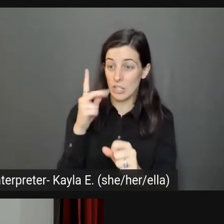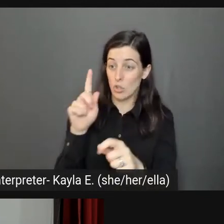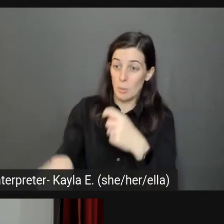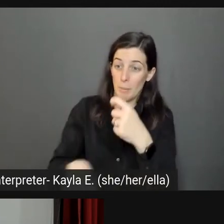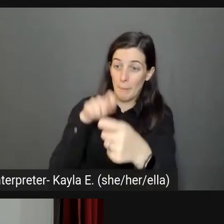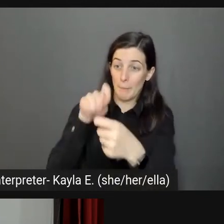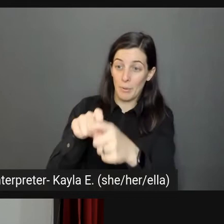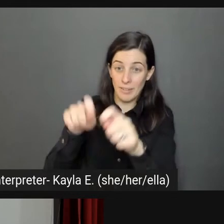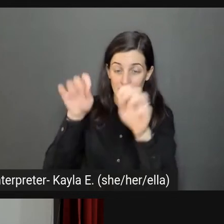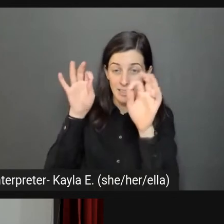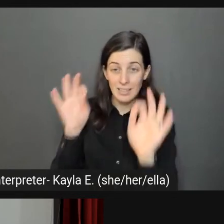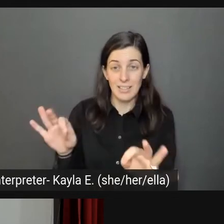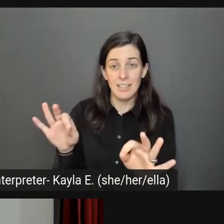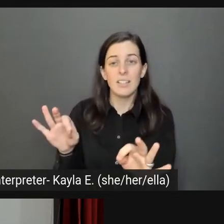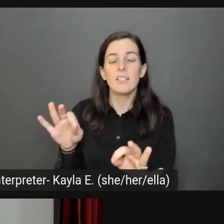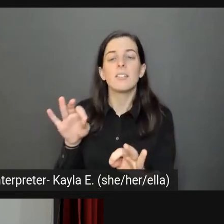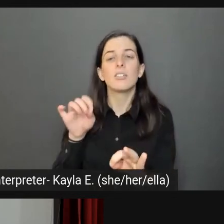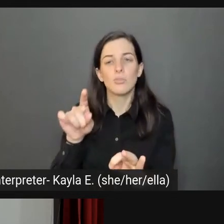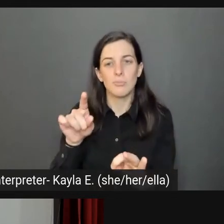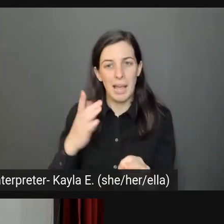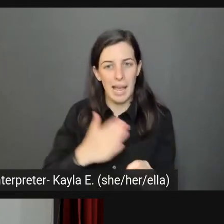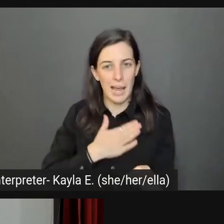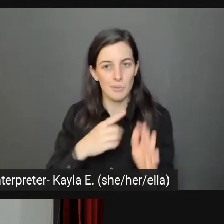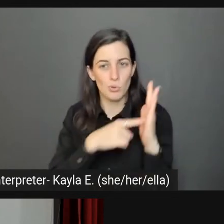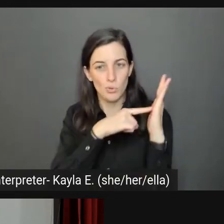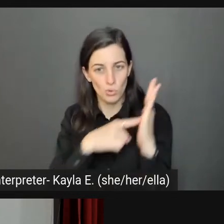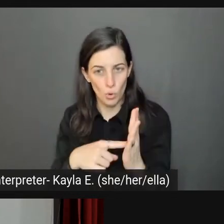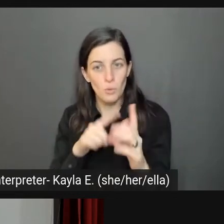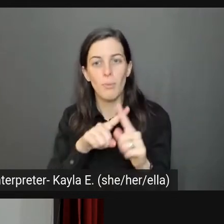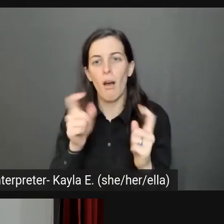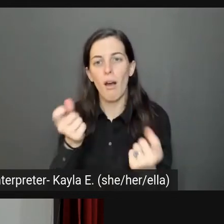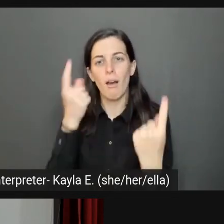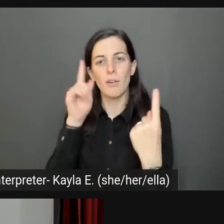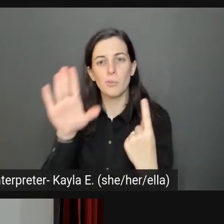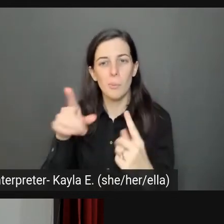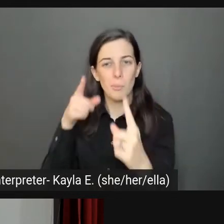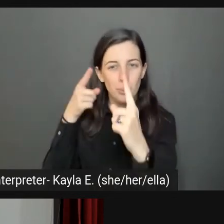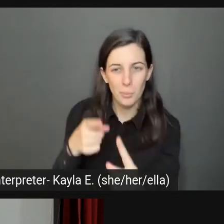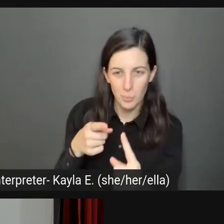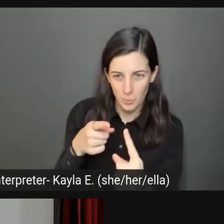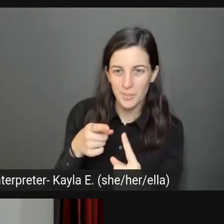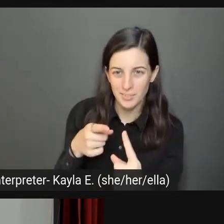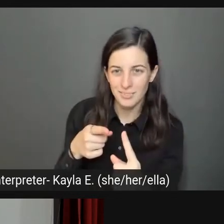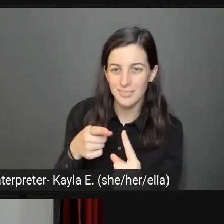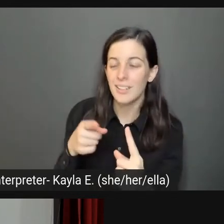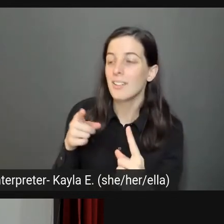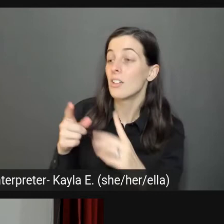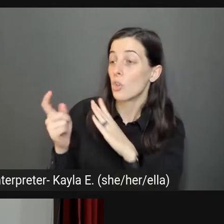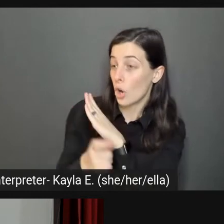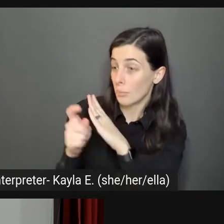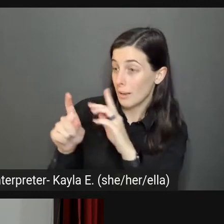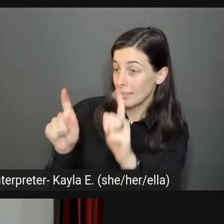Happy to show you what SenseIT does, but I understand your point. Automated tests are going to cover something, not the heavy lift. Yes.